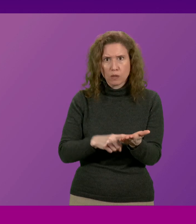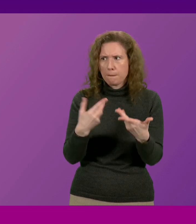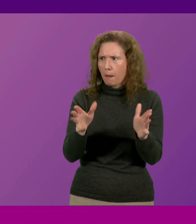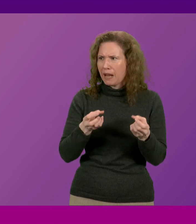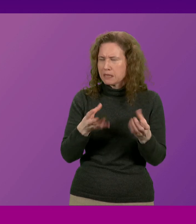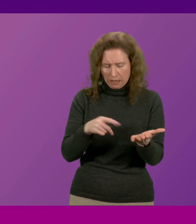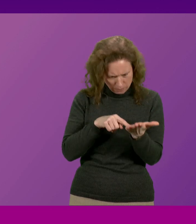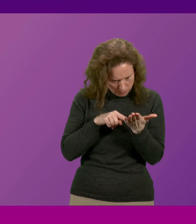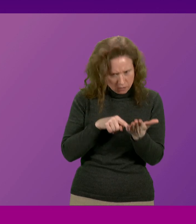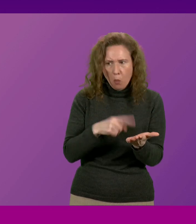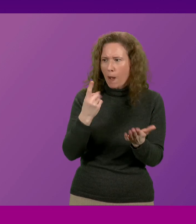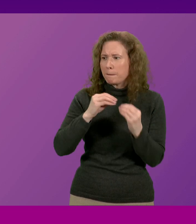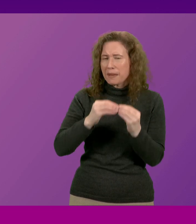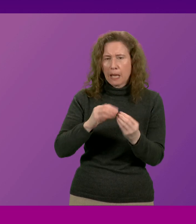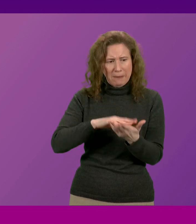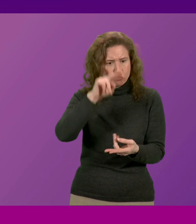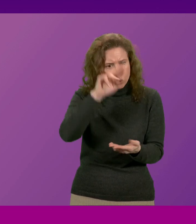which would reduce public spending by £1 billion.